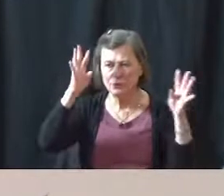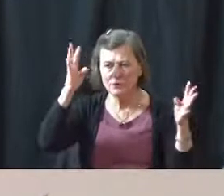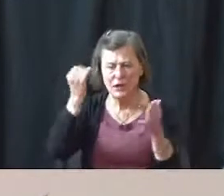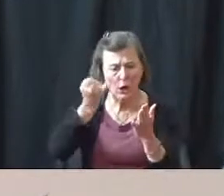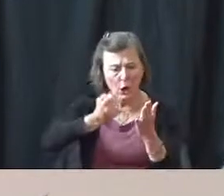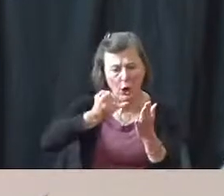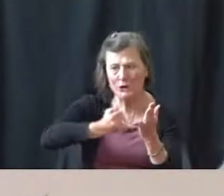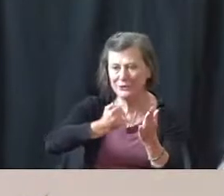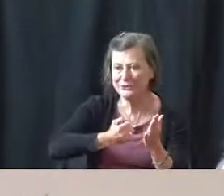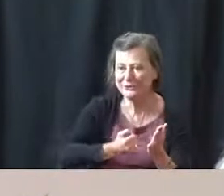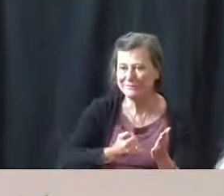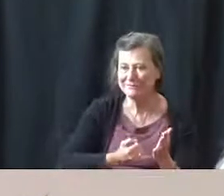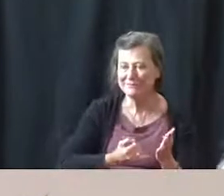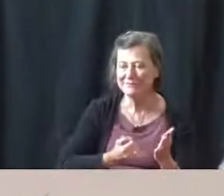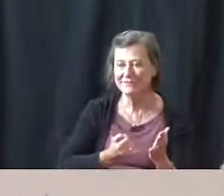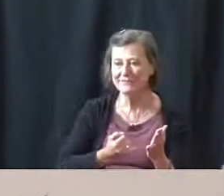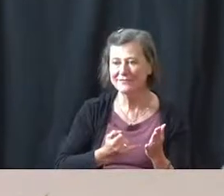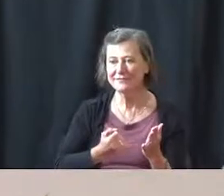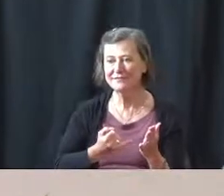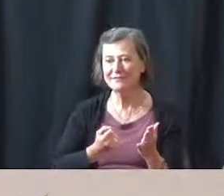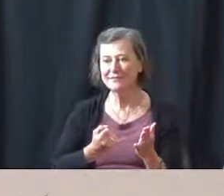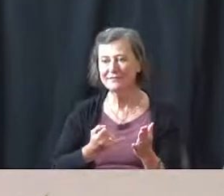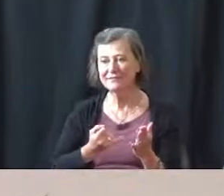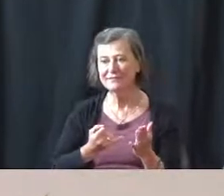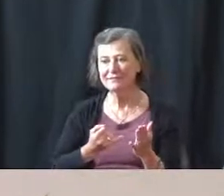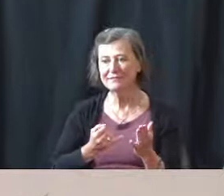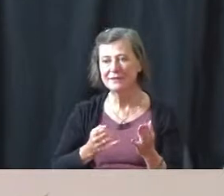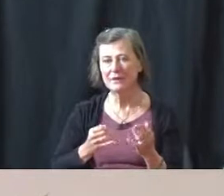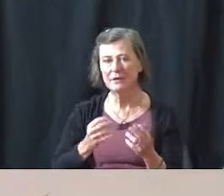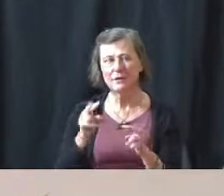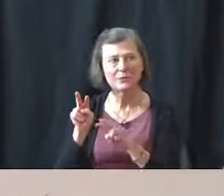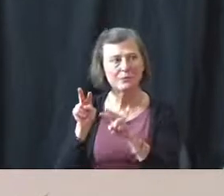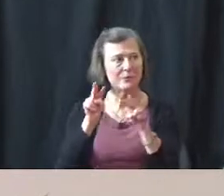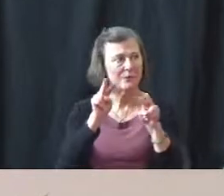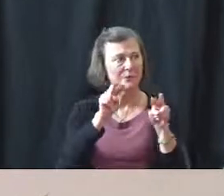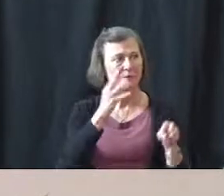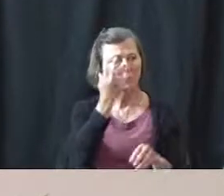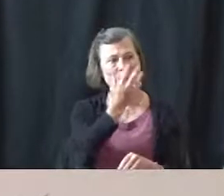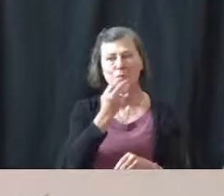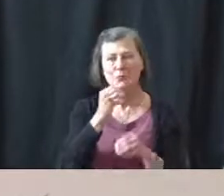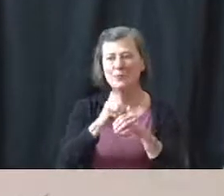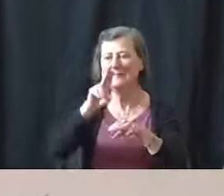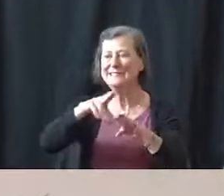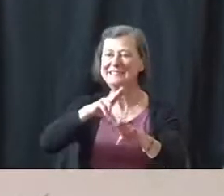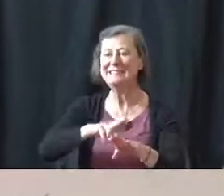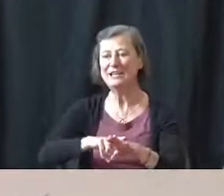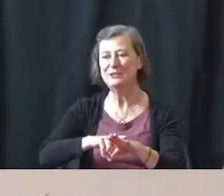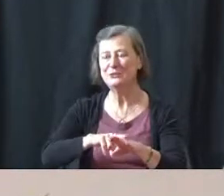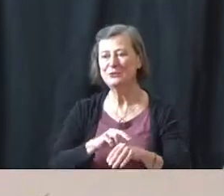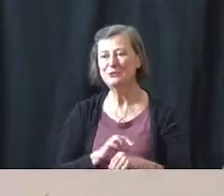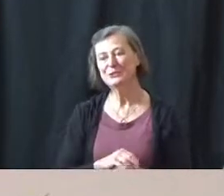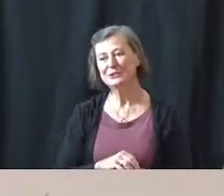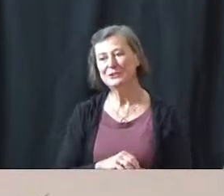To hold the beauty of nature.